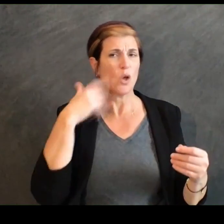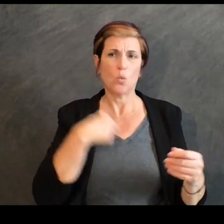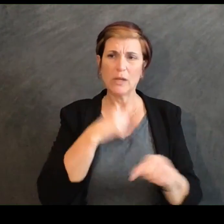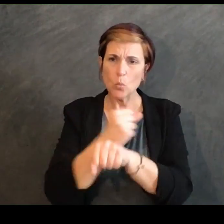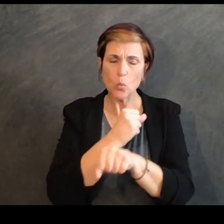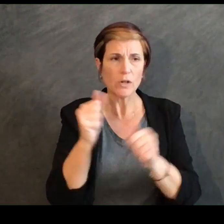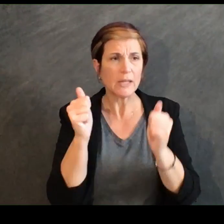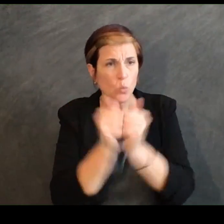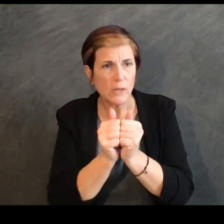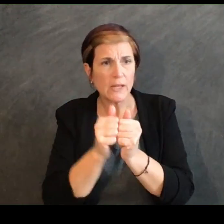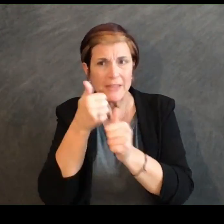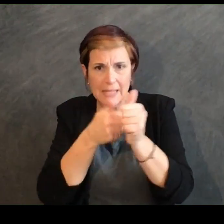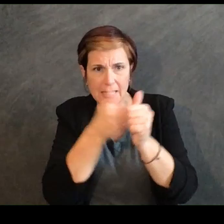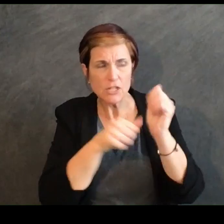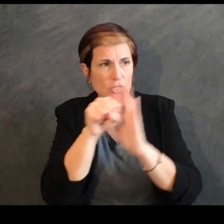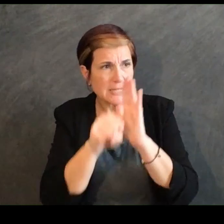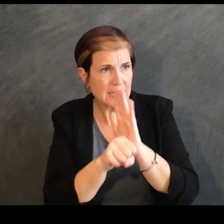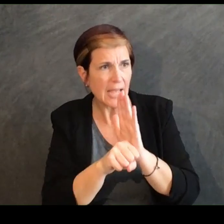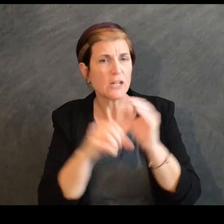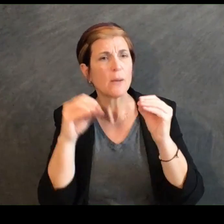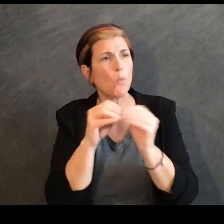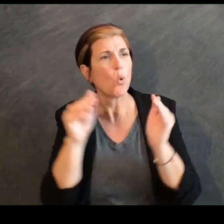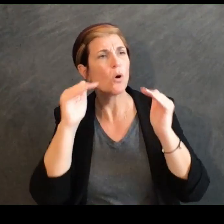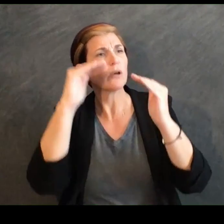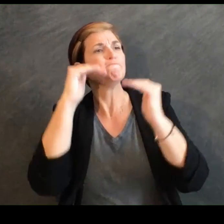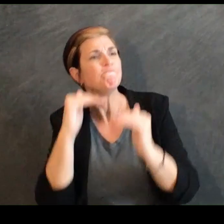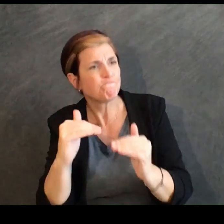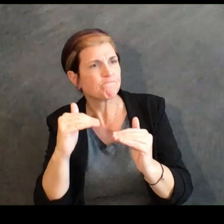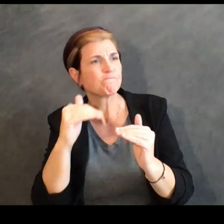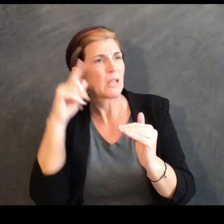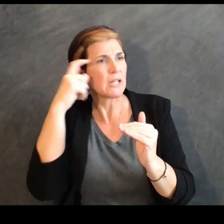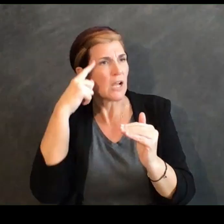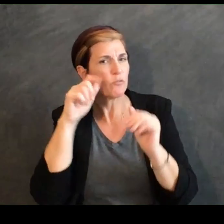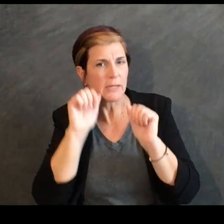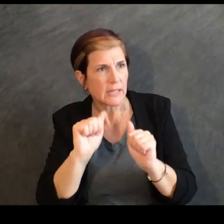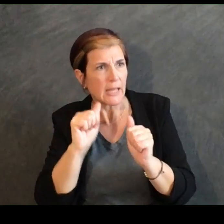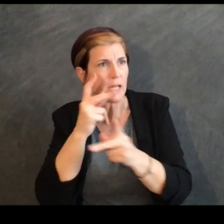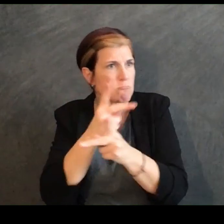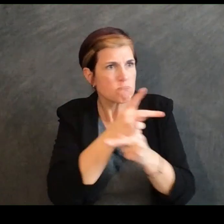government going in and doing it like in New York where the relationship is very